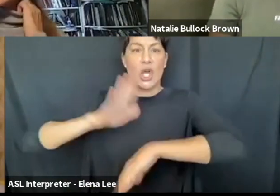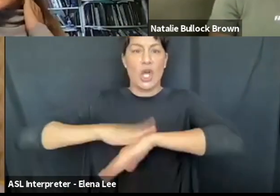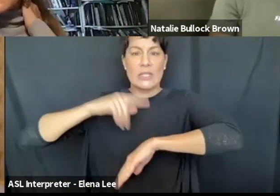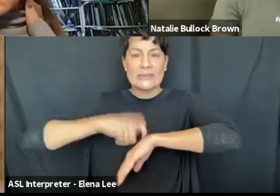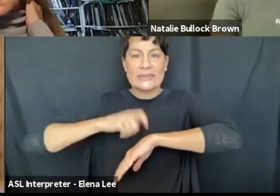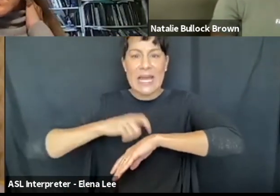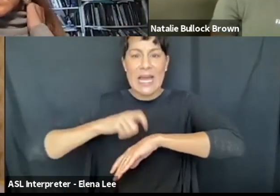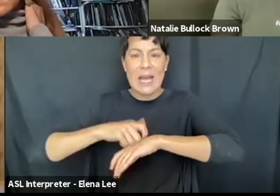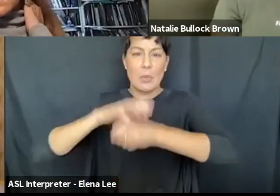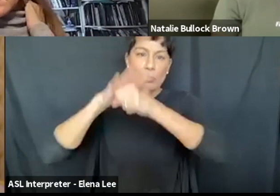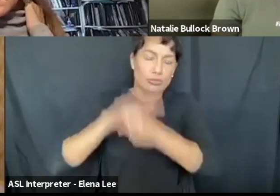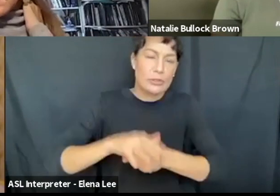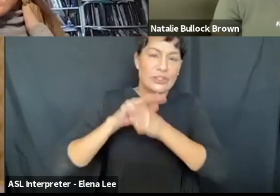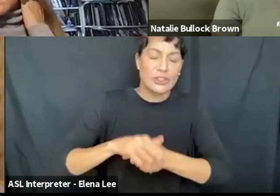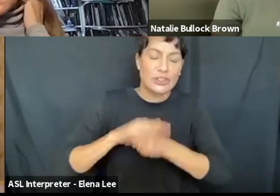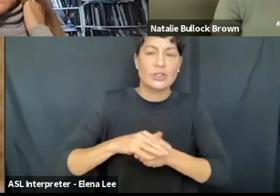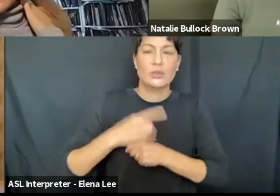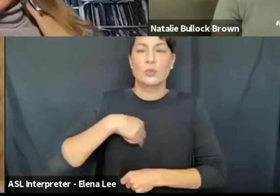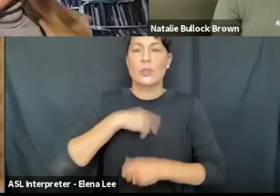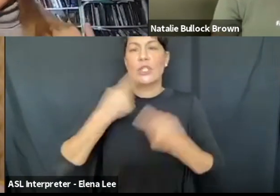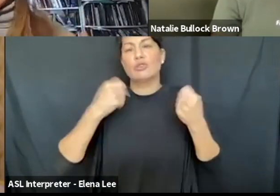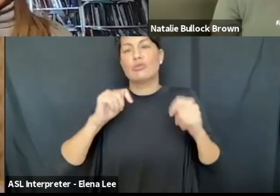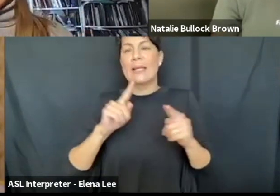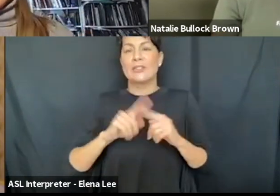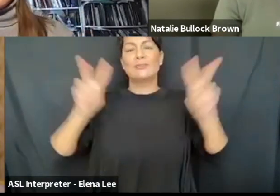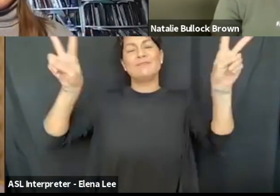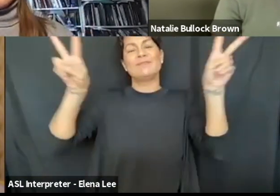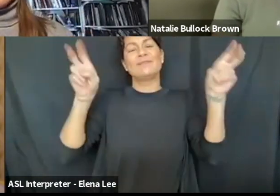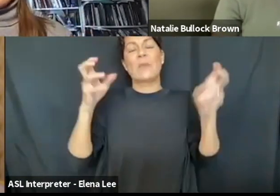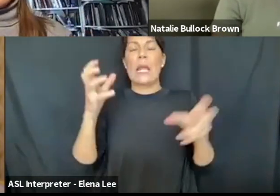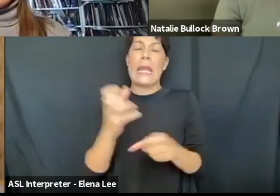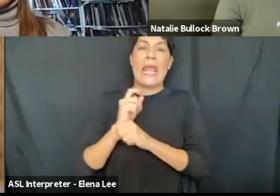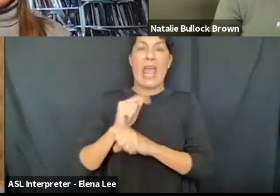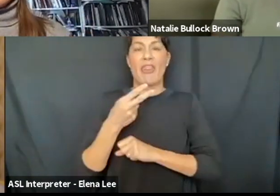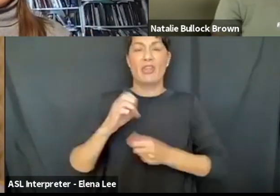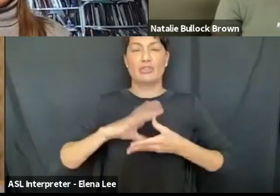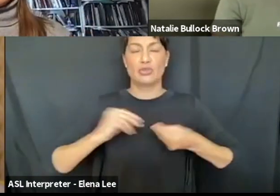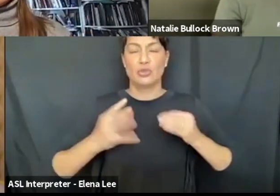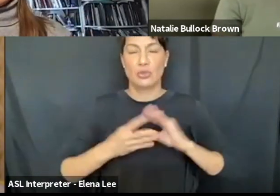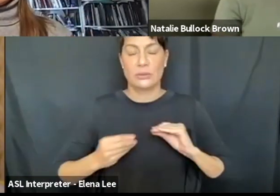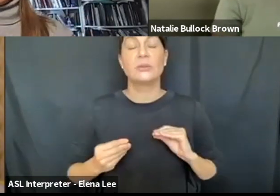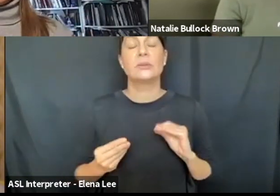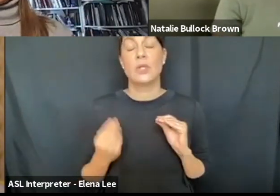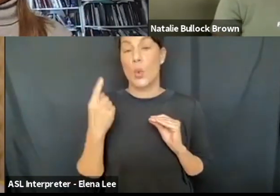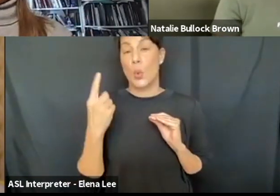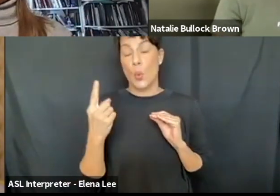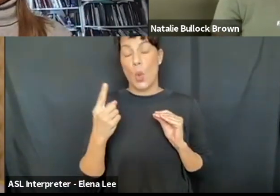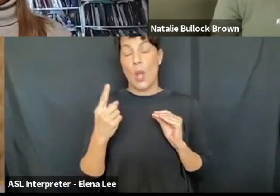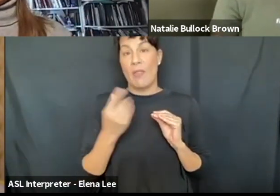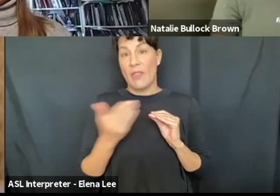where we're trying to "Get the story." And I think one of the things that we're moving toward increasingly as well,